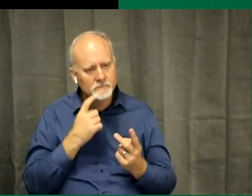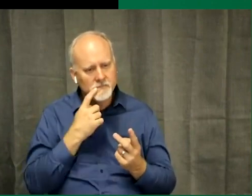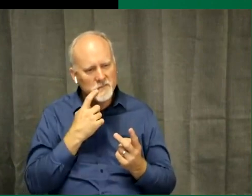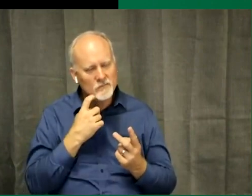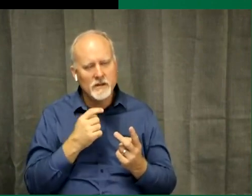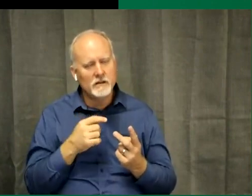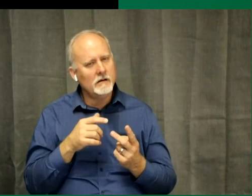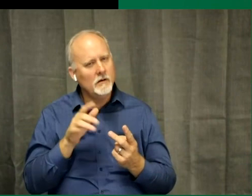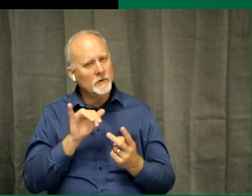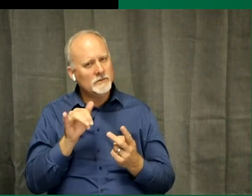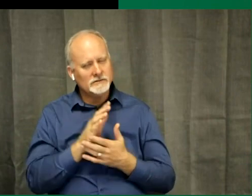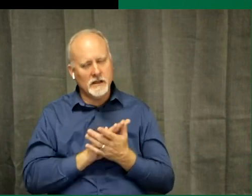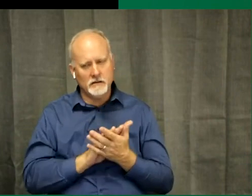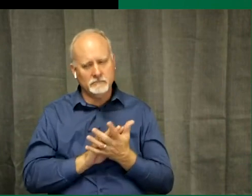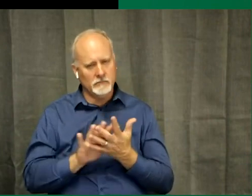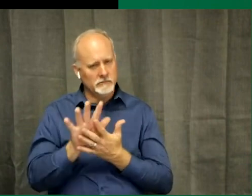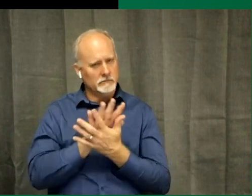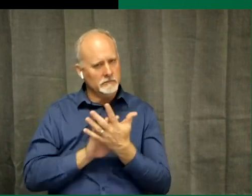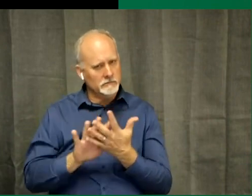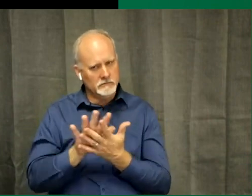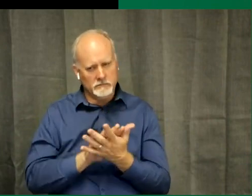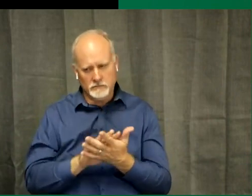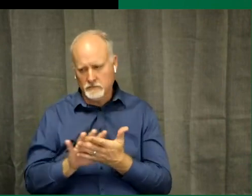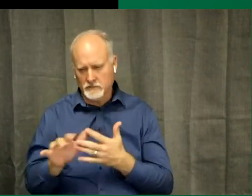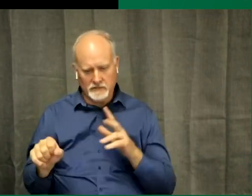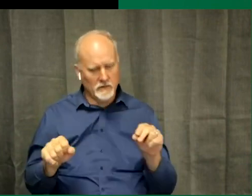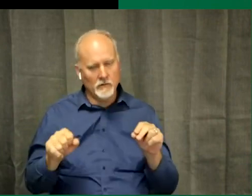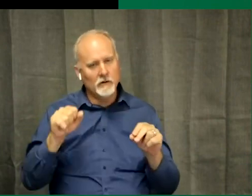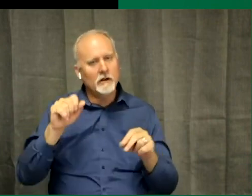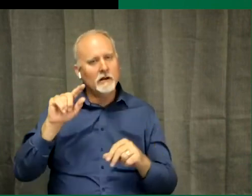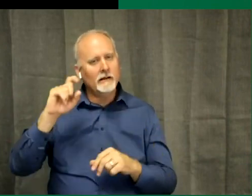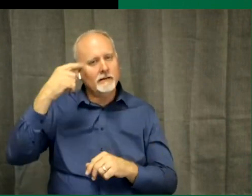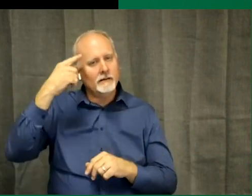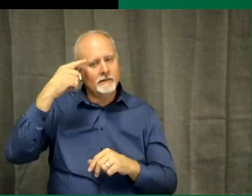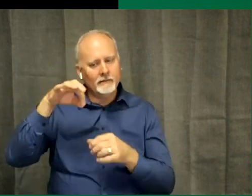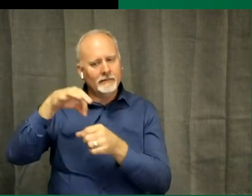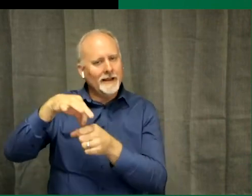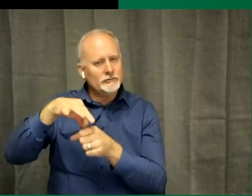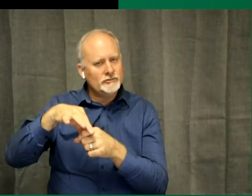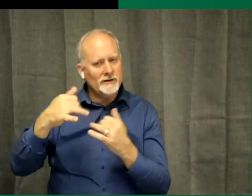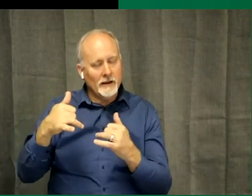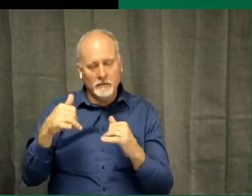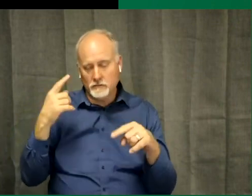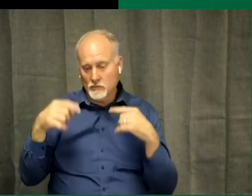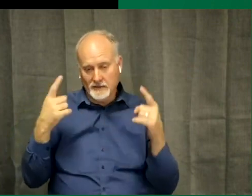there's also some mixed messaging going on we're in an election year things are kind of crazy right now especially over the next six days